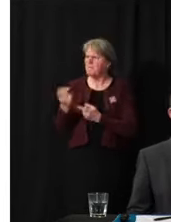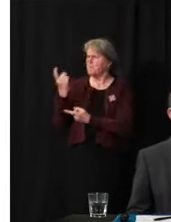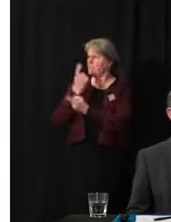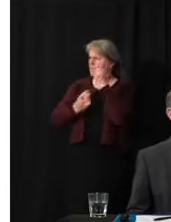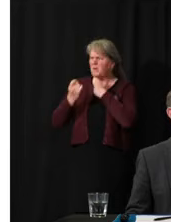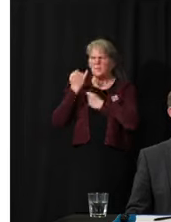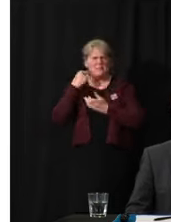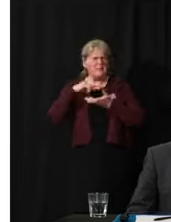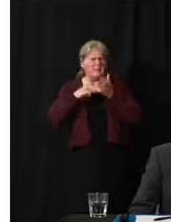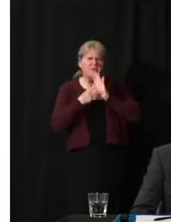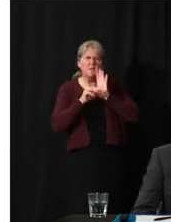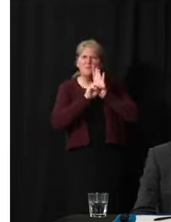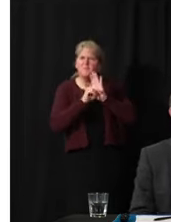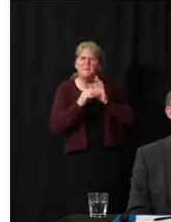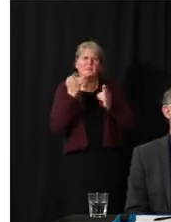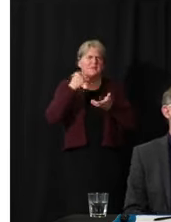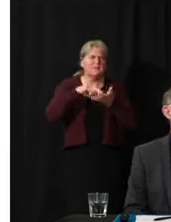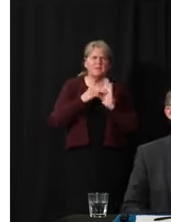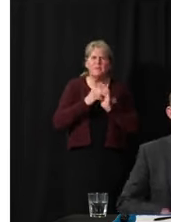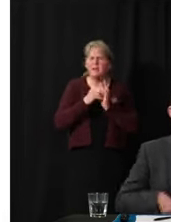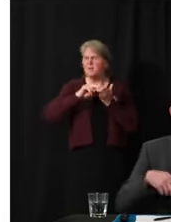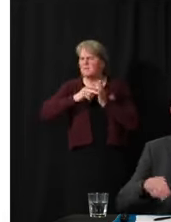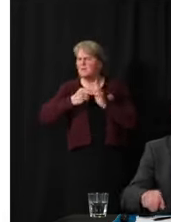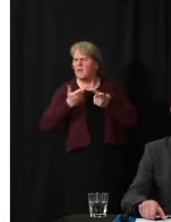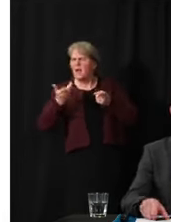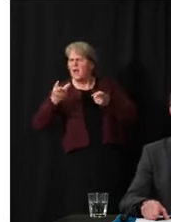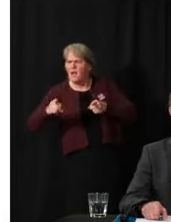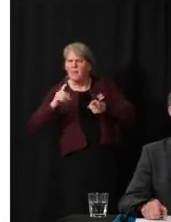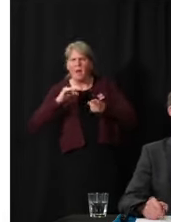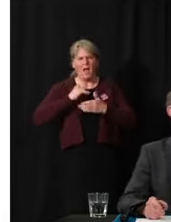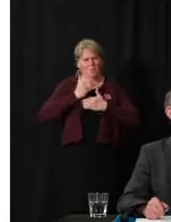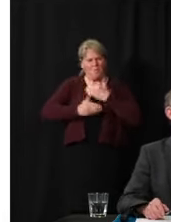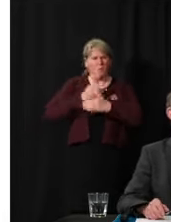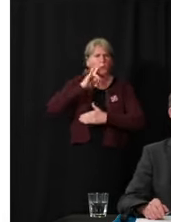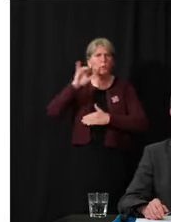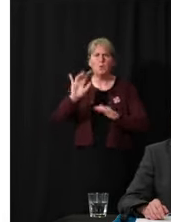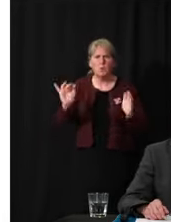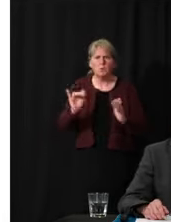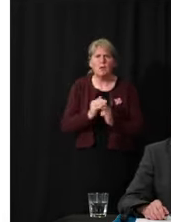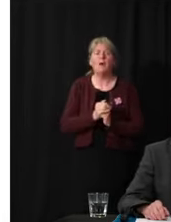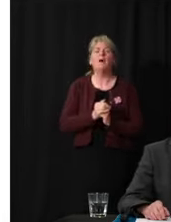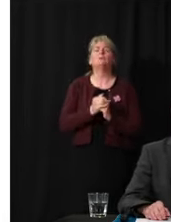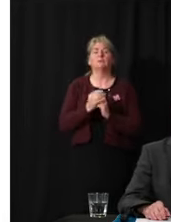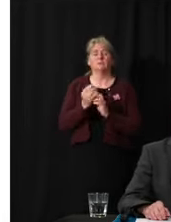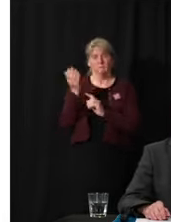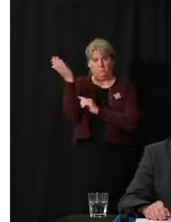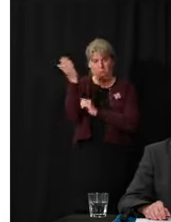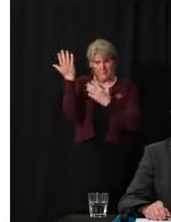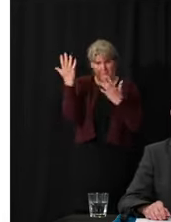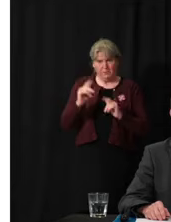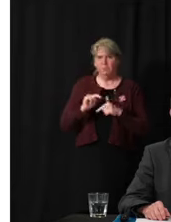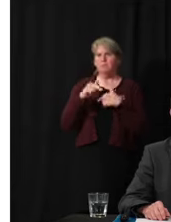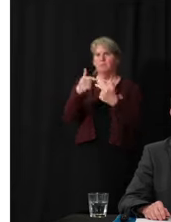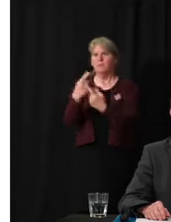To respond to the many questions we have received around what modelling is, what does it to last, and how is it done. We will go to the phone lines